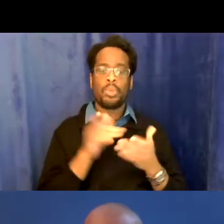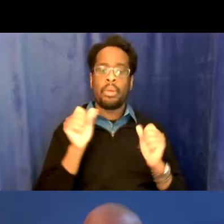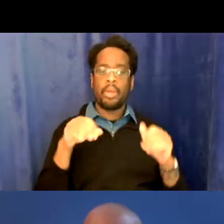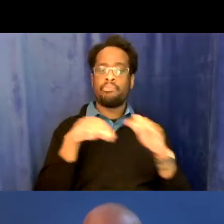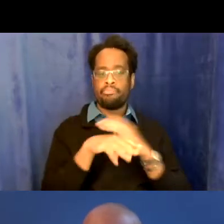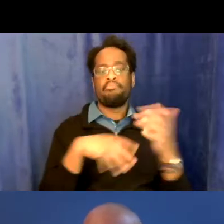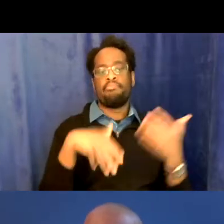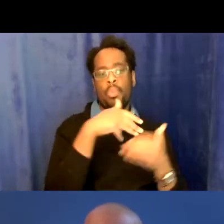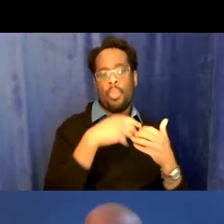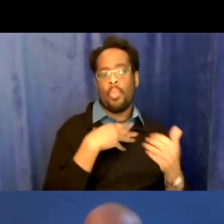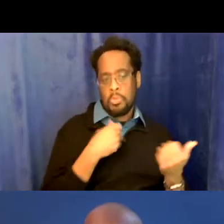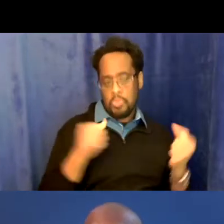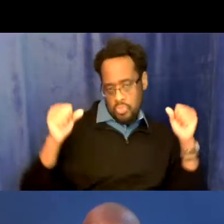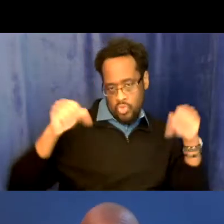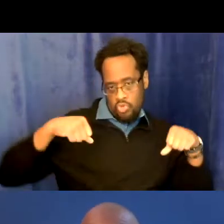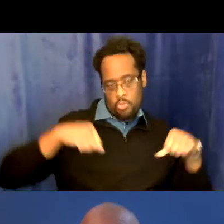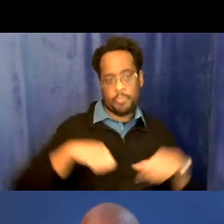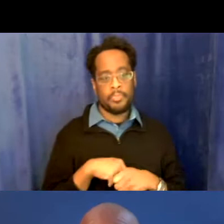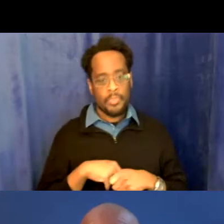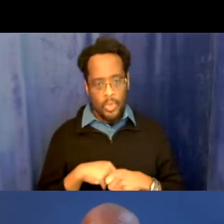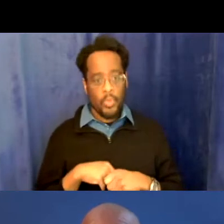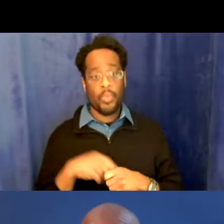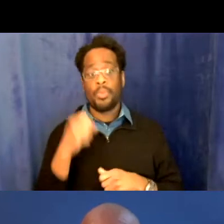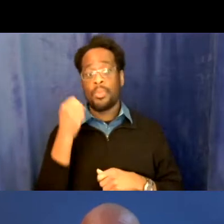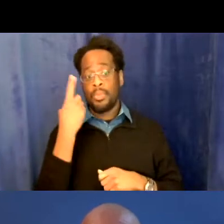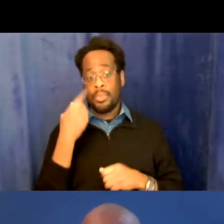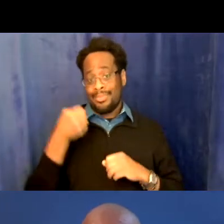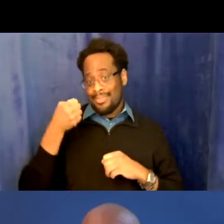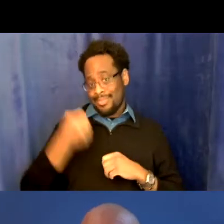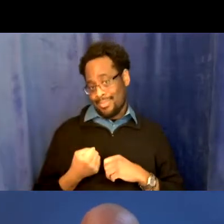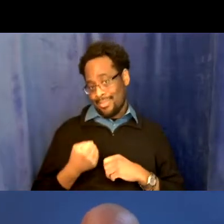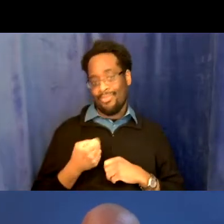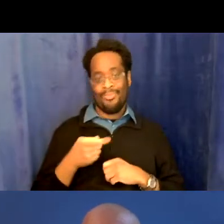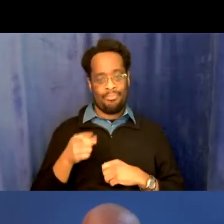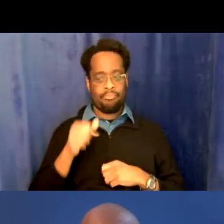and oppressed people. But some of the schools, they allowed them to attend. Now understanding